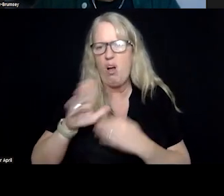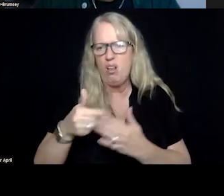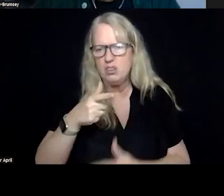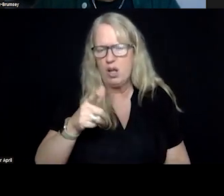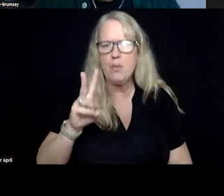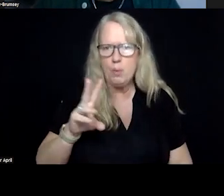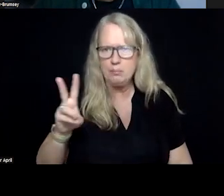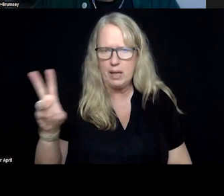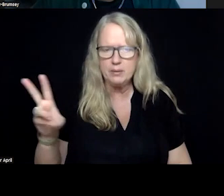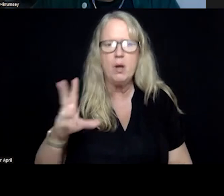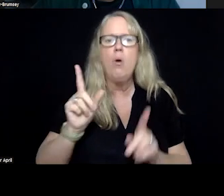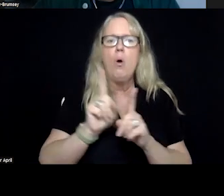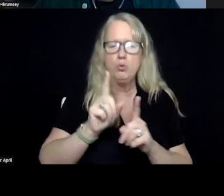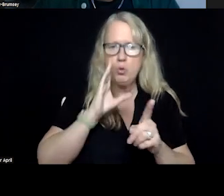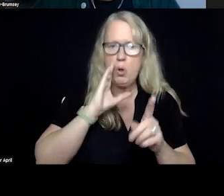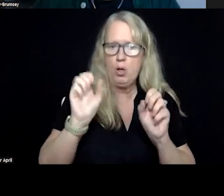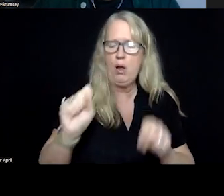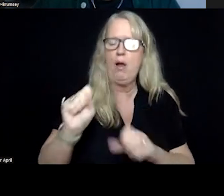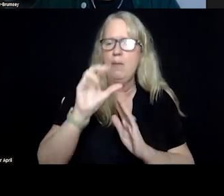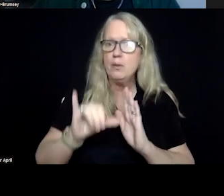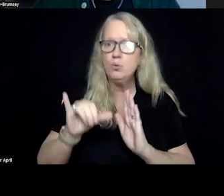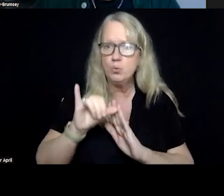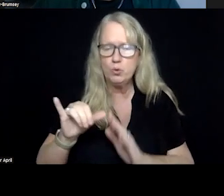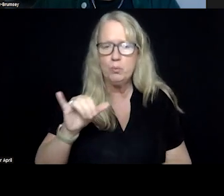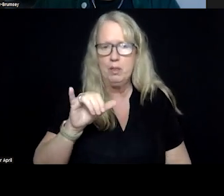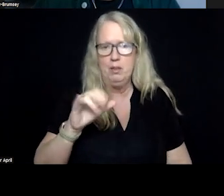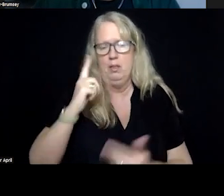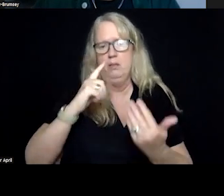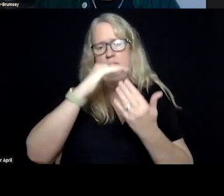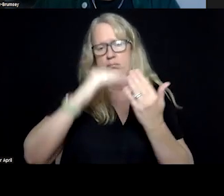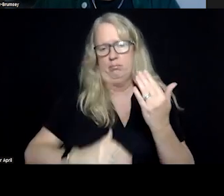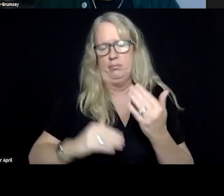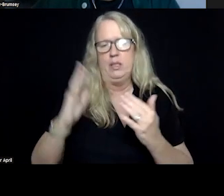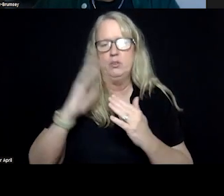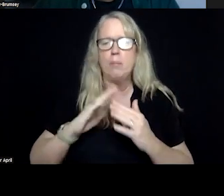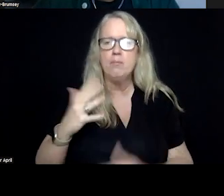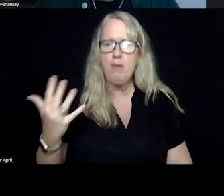AND ALSO, ON THE YOUTUBE CHANNEL. HERE IS A LIST OF THE TOP FIVE SESSIONS. YOU CAN GO